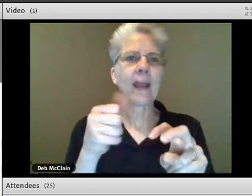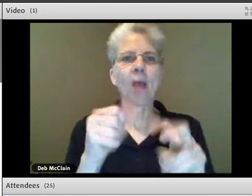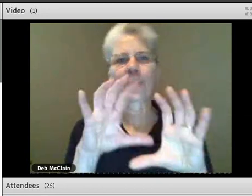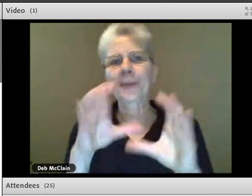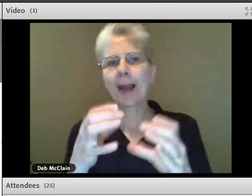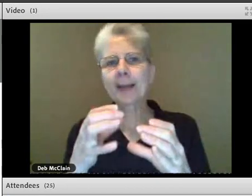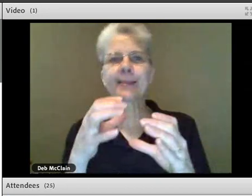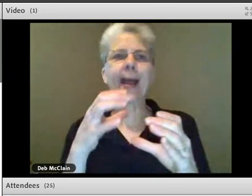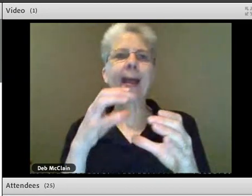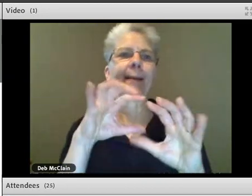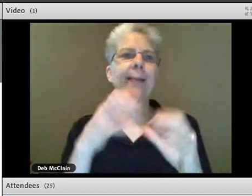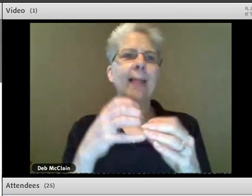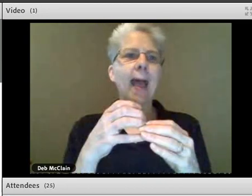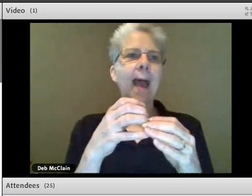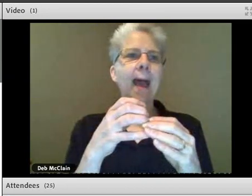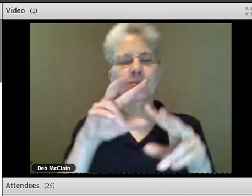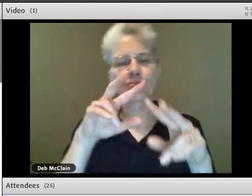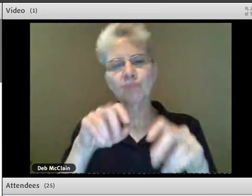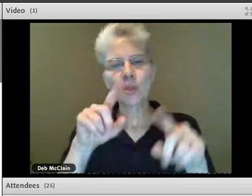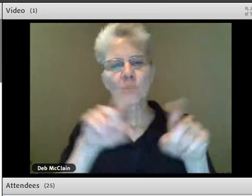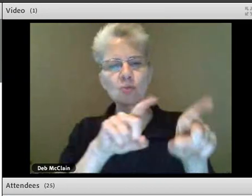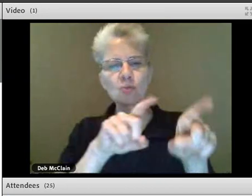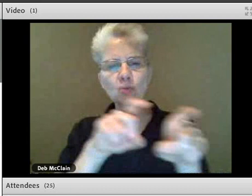"Hey, was the information digestible and did it make sense?"